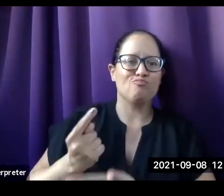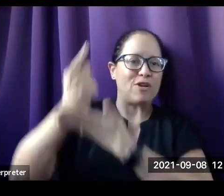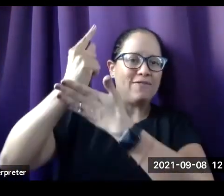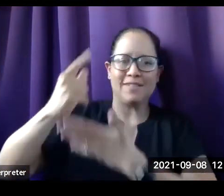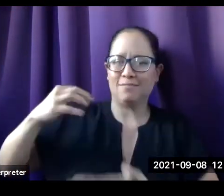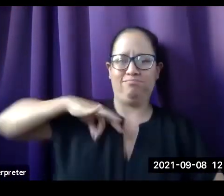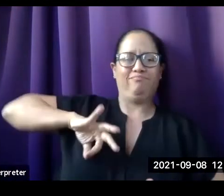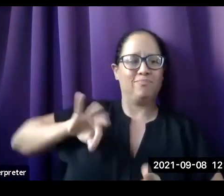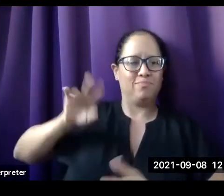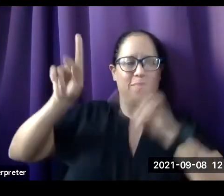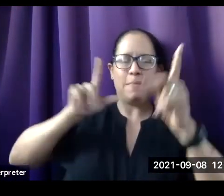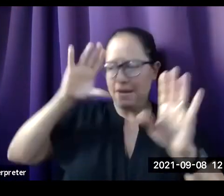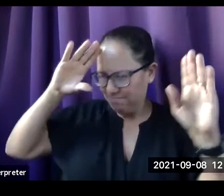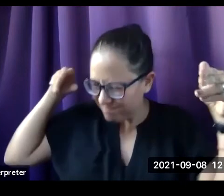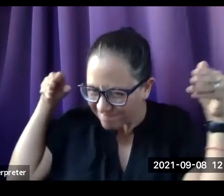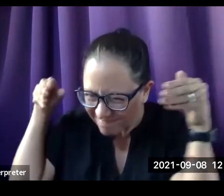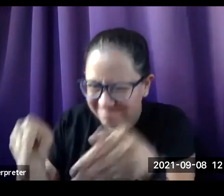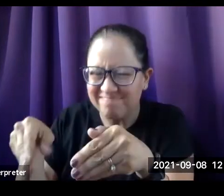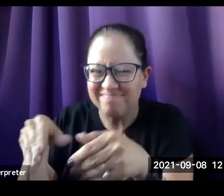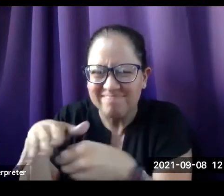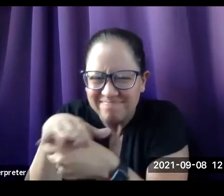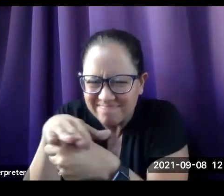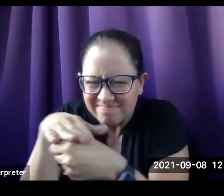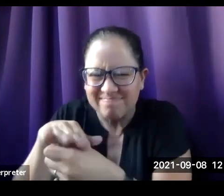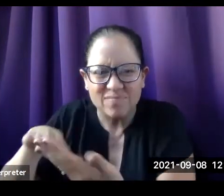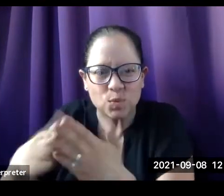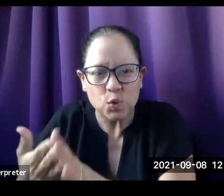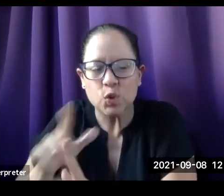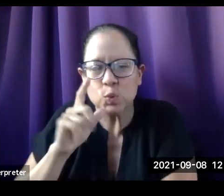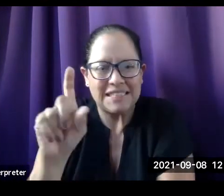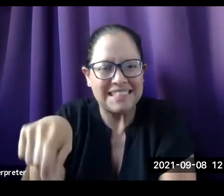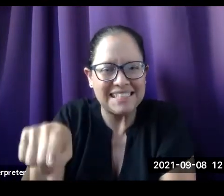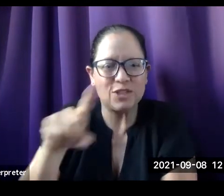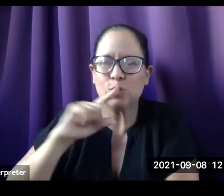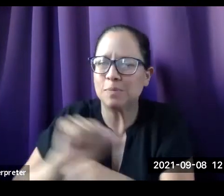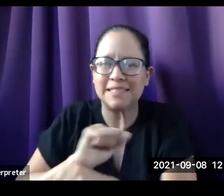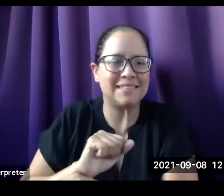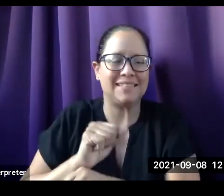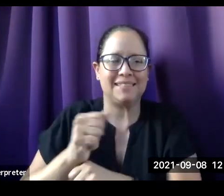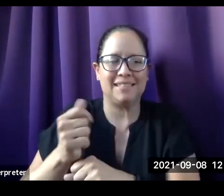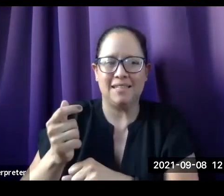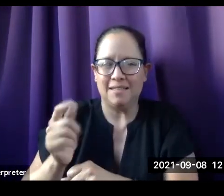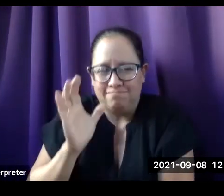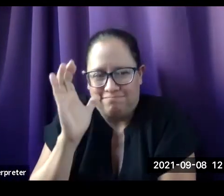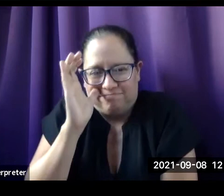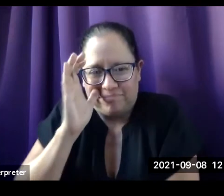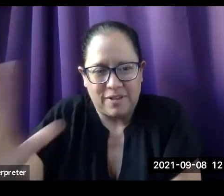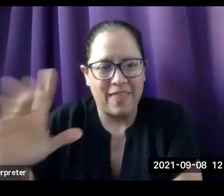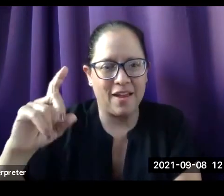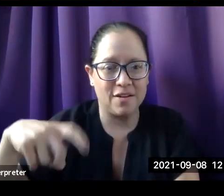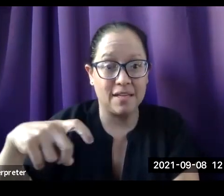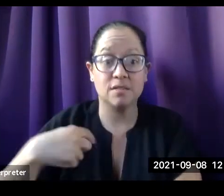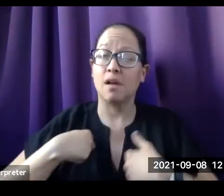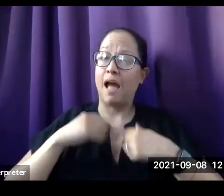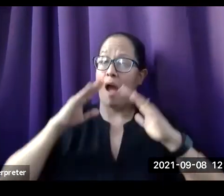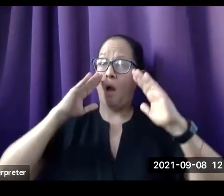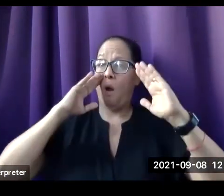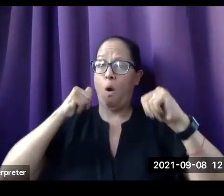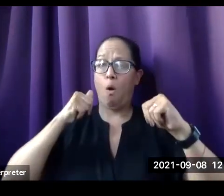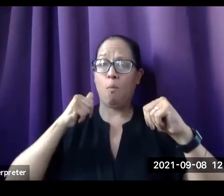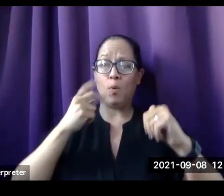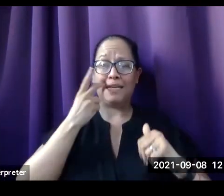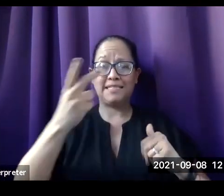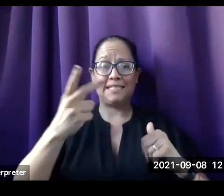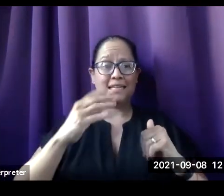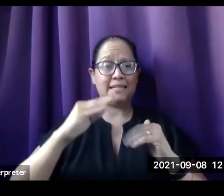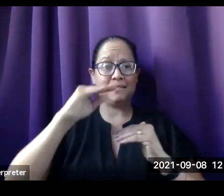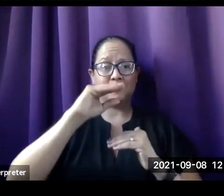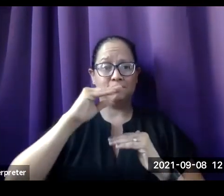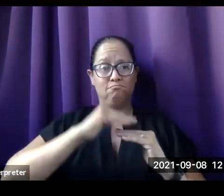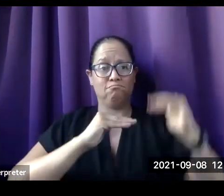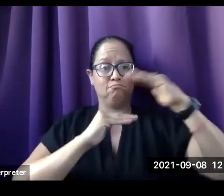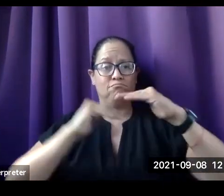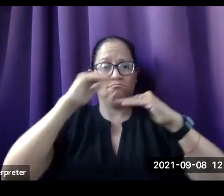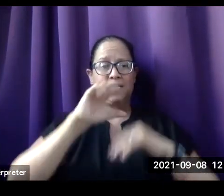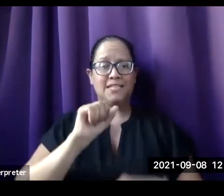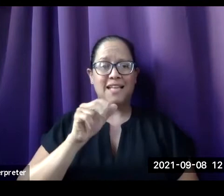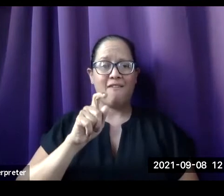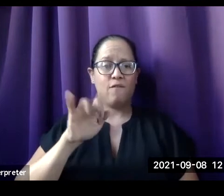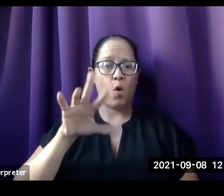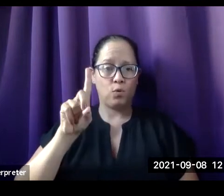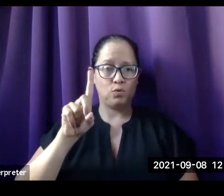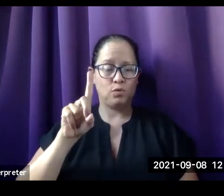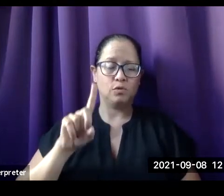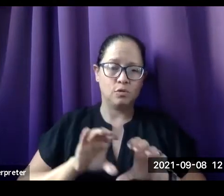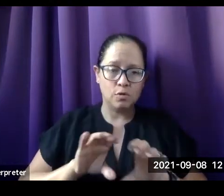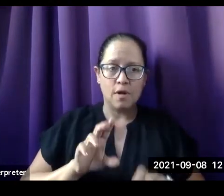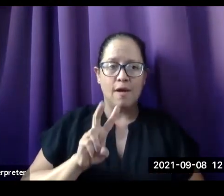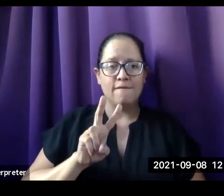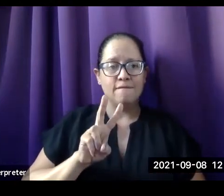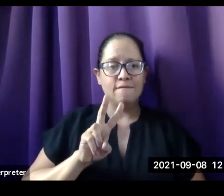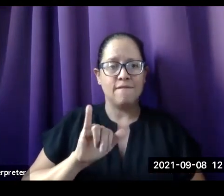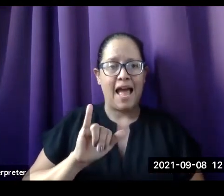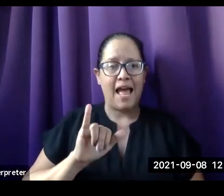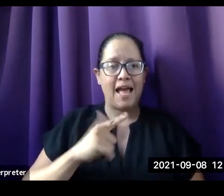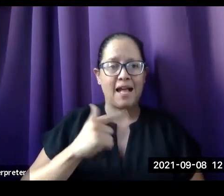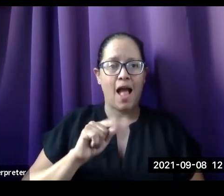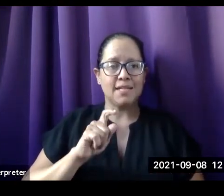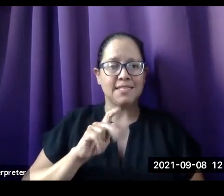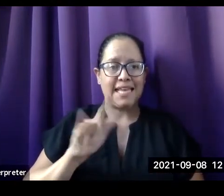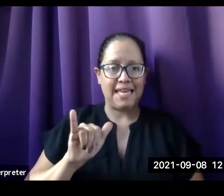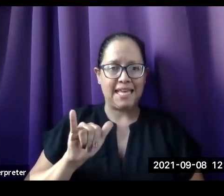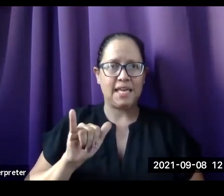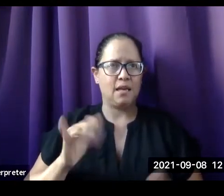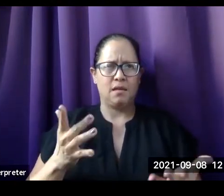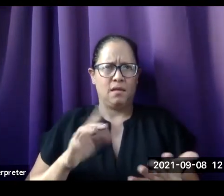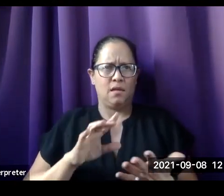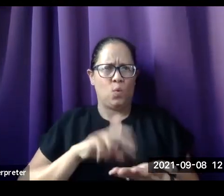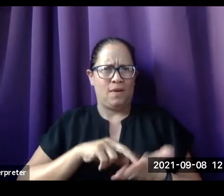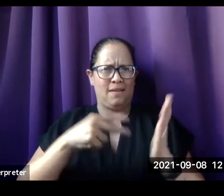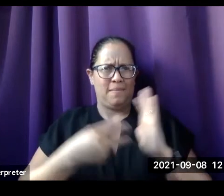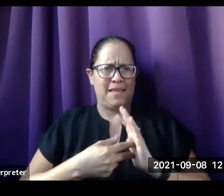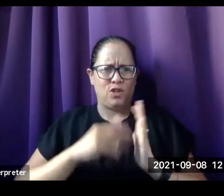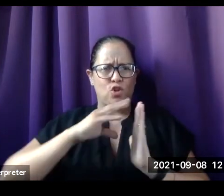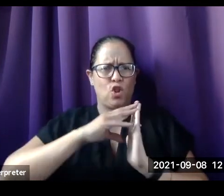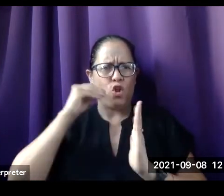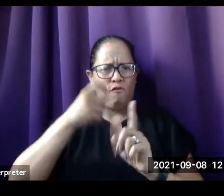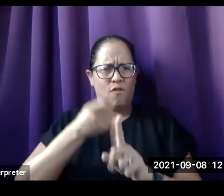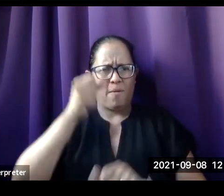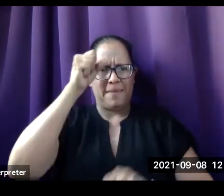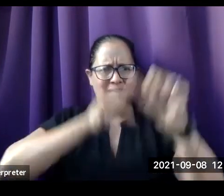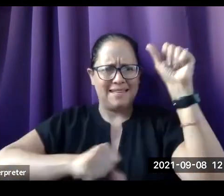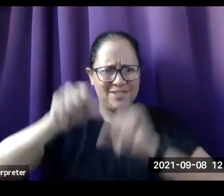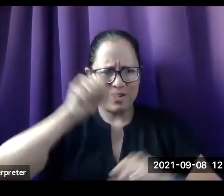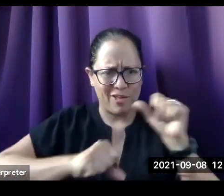And my talks going to end very soon here, because I want to point us to what I hope what I see in scaffolding, which I'm drawing from the work of Vladimir for God ski, thinking about what it means to learn from each other.